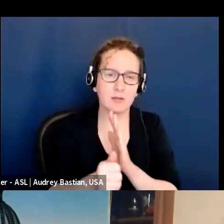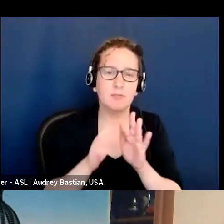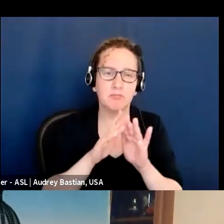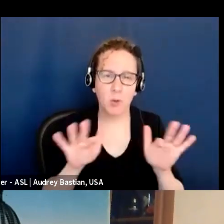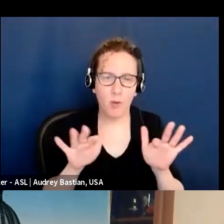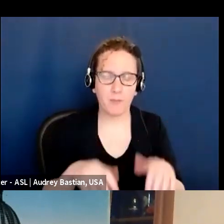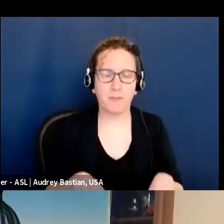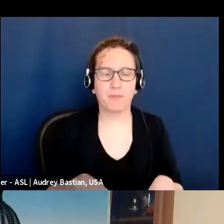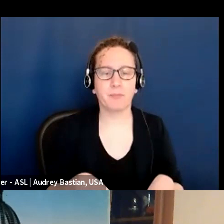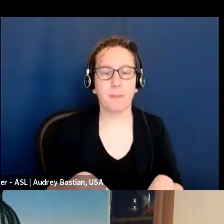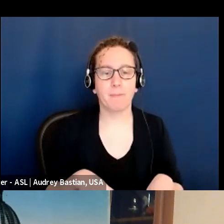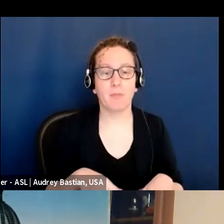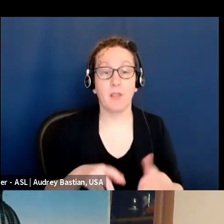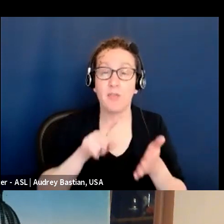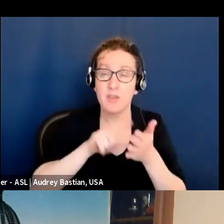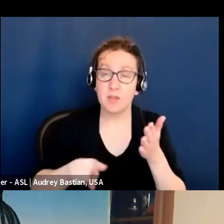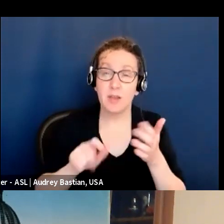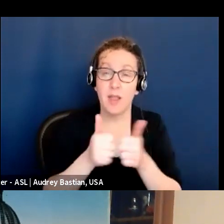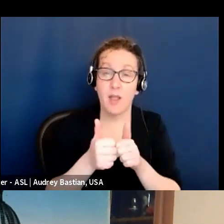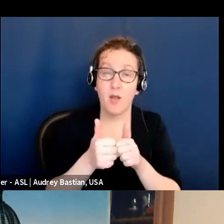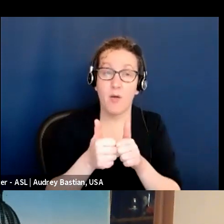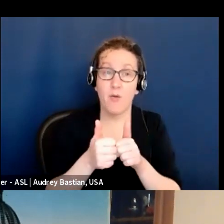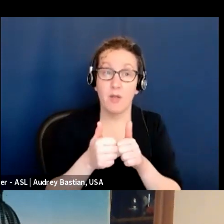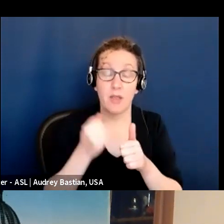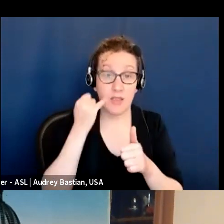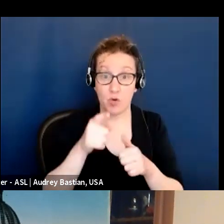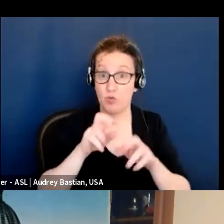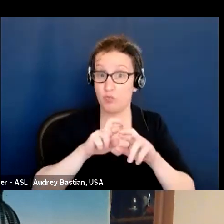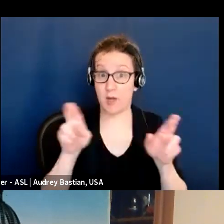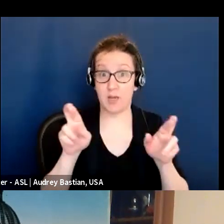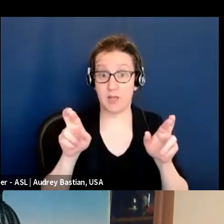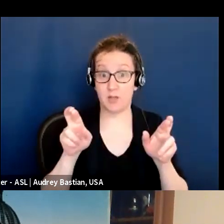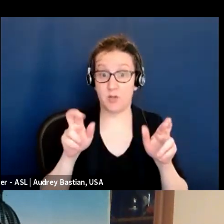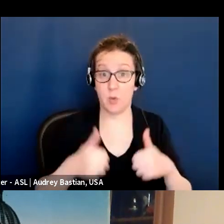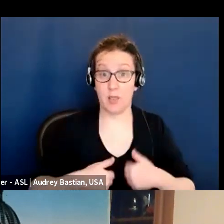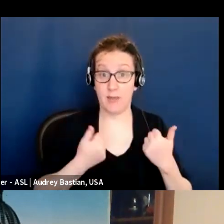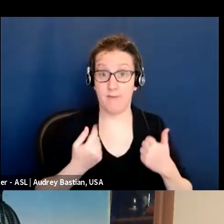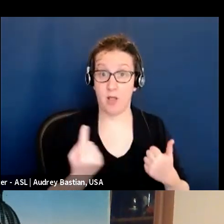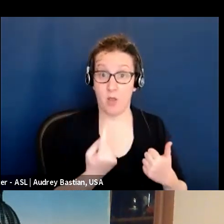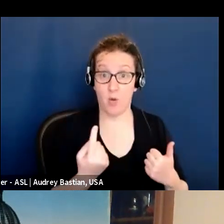And they check how, if you are ready to live alone not alone, but with a